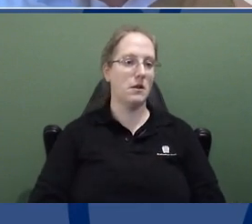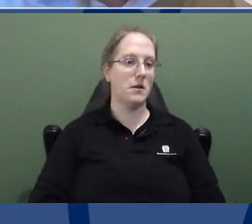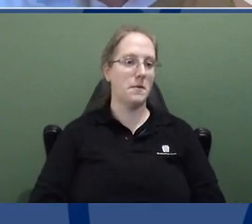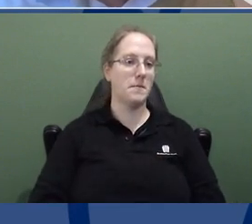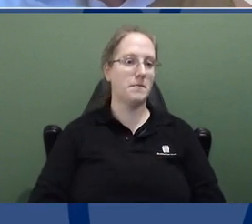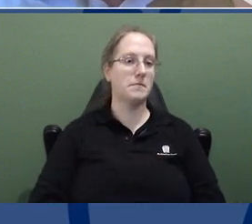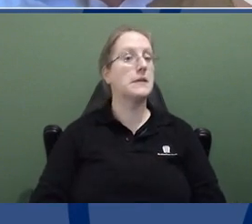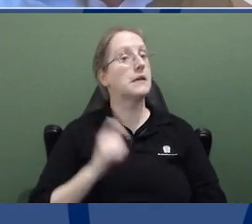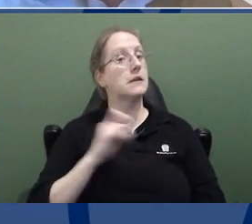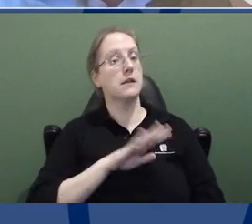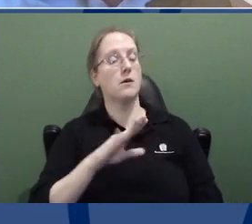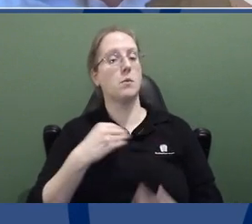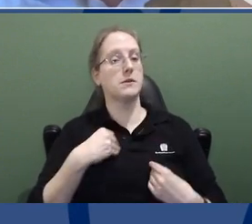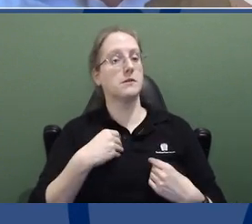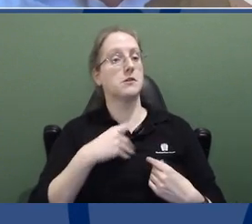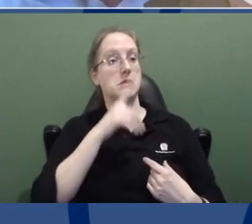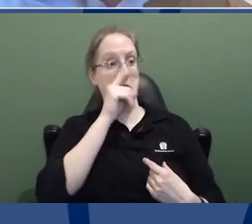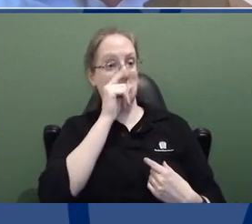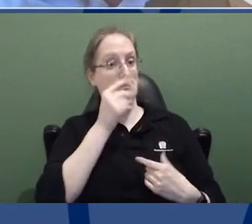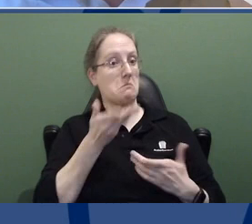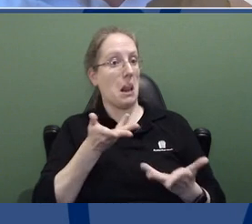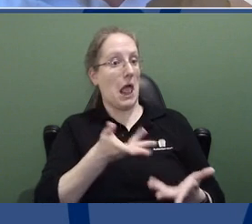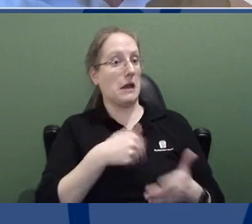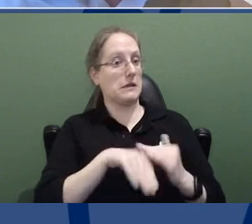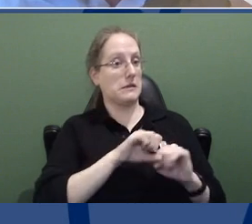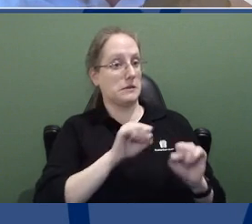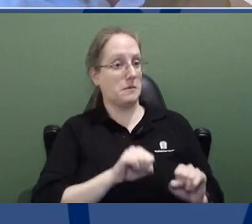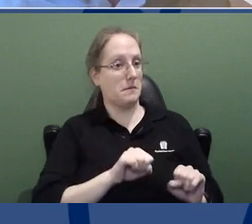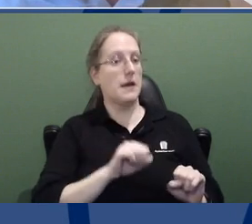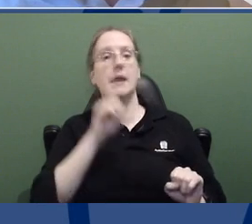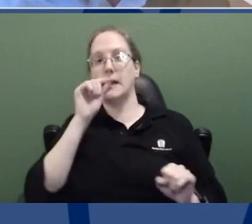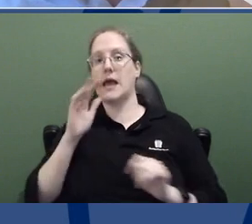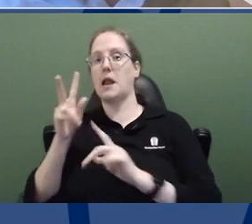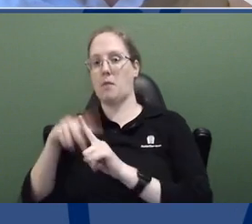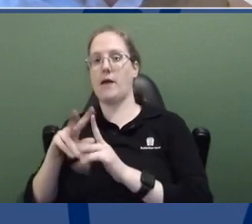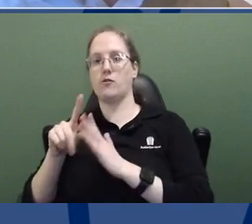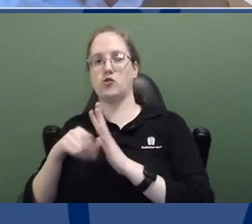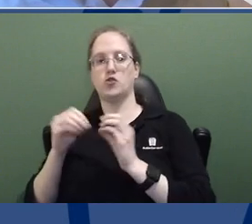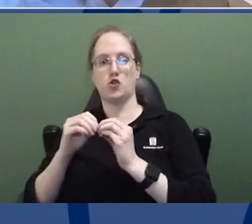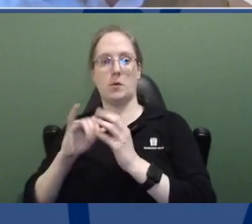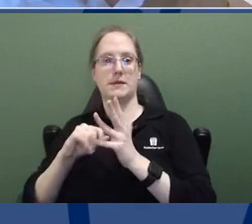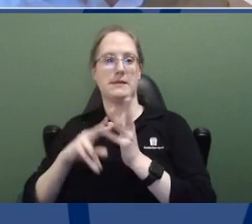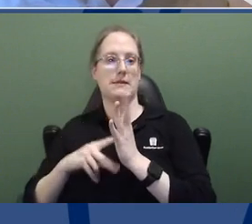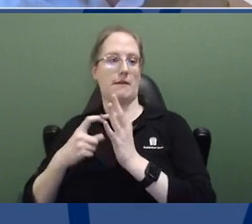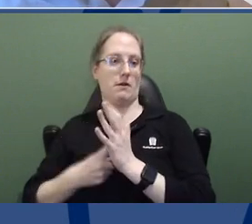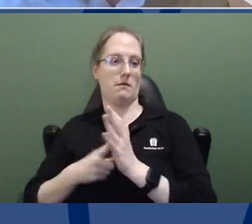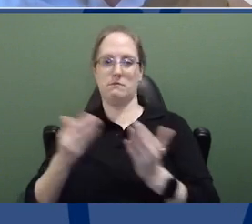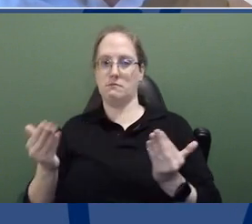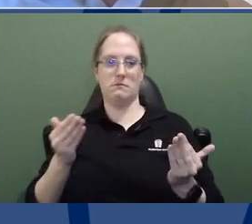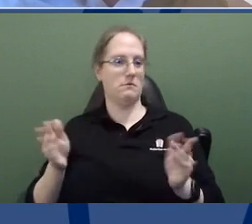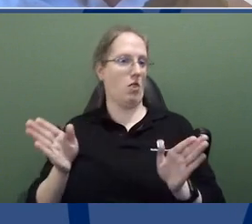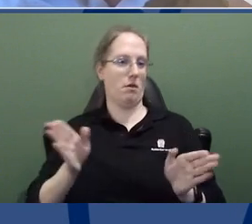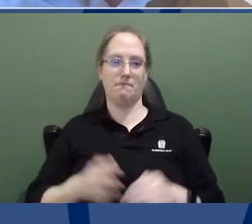this scheme will also be eligible for Jobsaver. Jobsaver, there are wider range of businesses